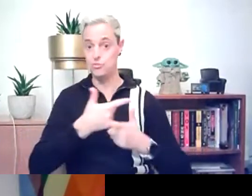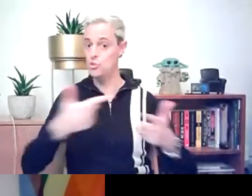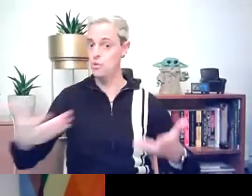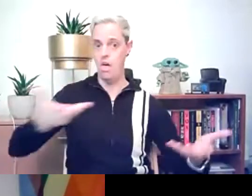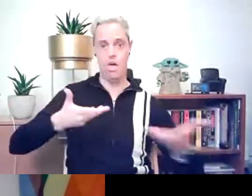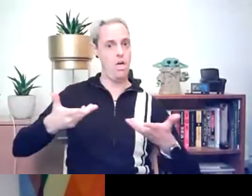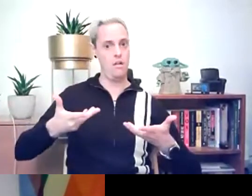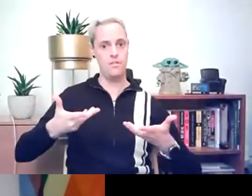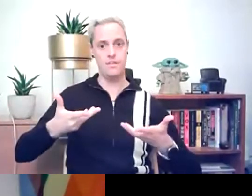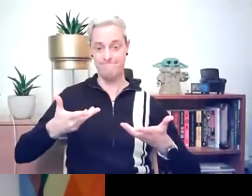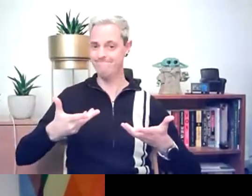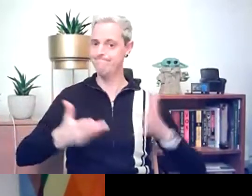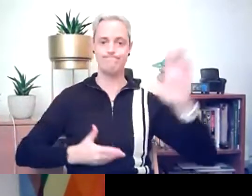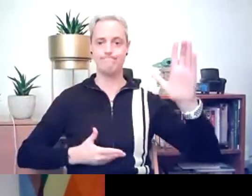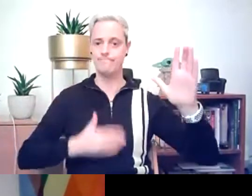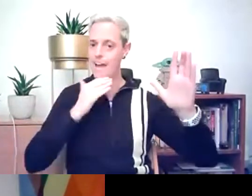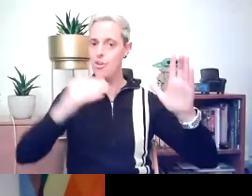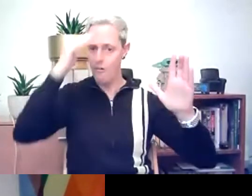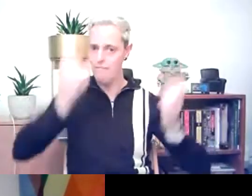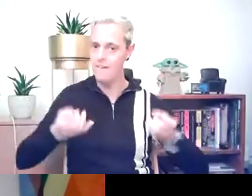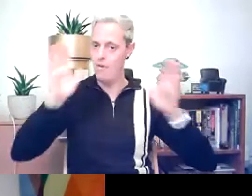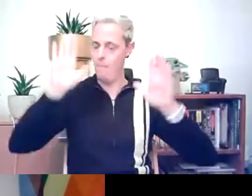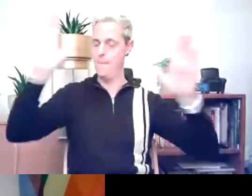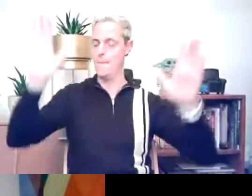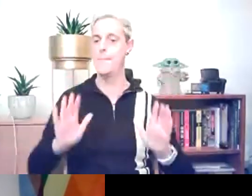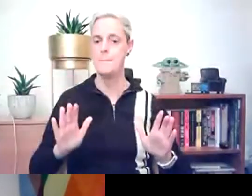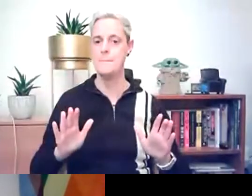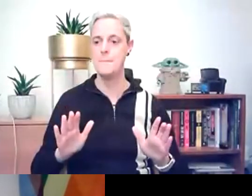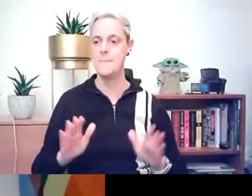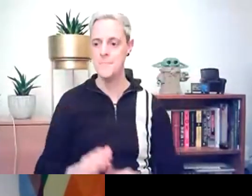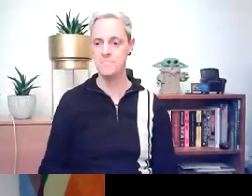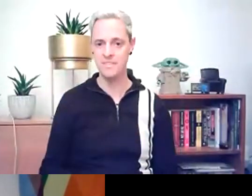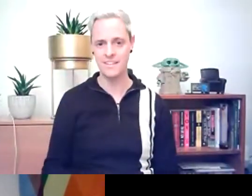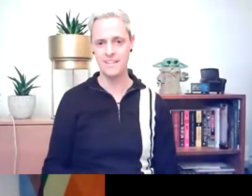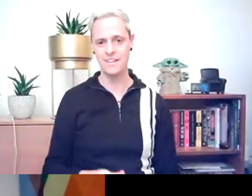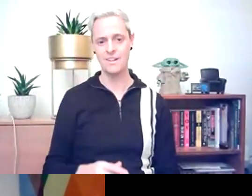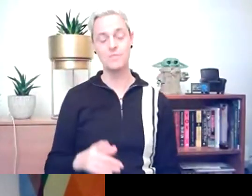when to give up, leaving just knowing when we often know but it's giving ourselves permission